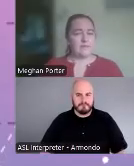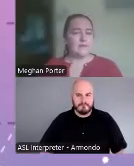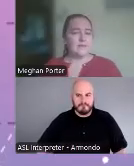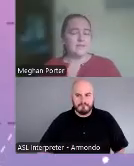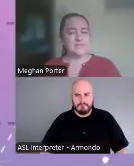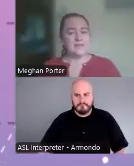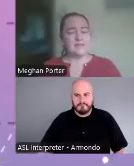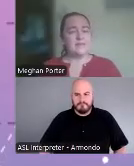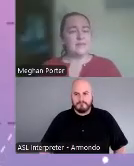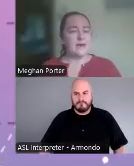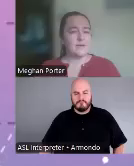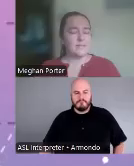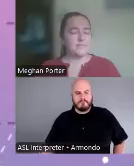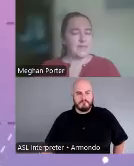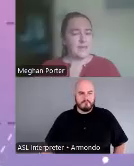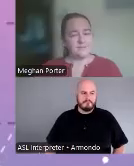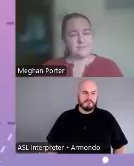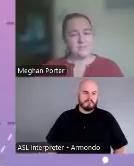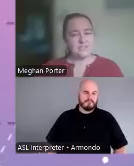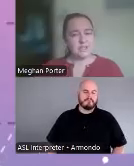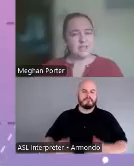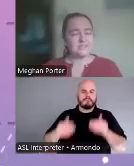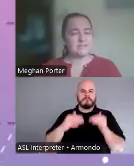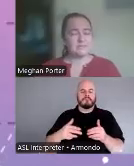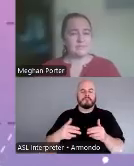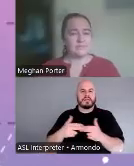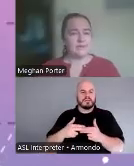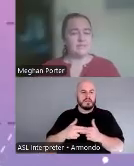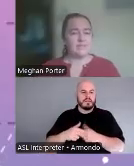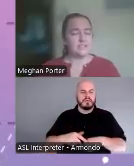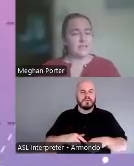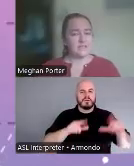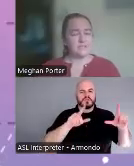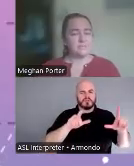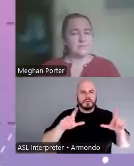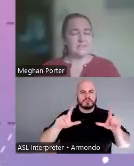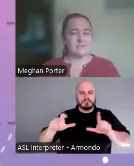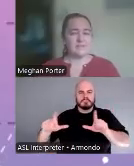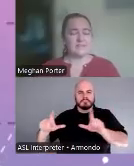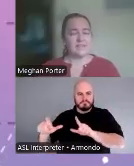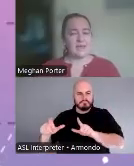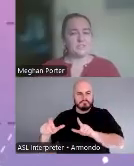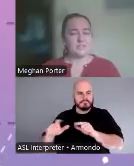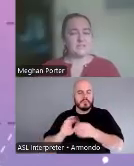On this slide, I have screenshots of the educational posts related to captions